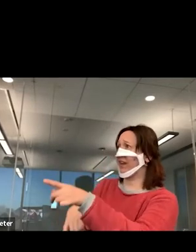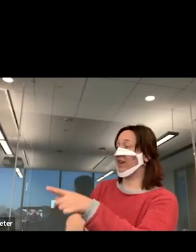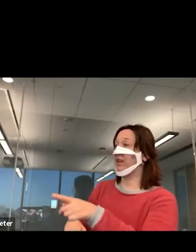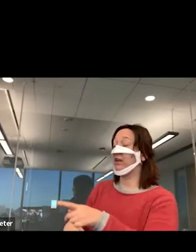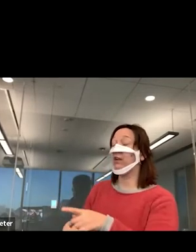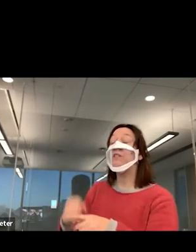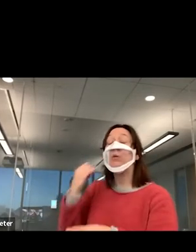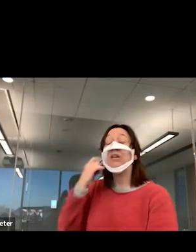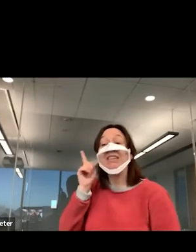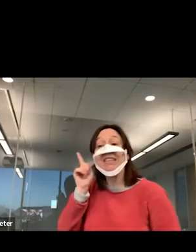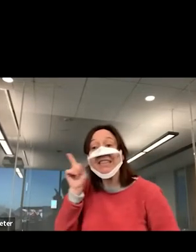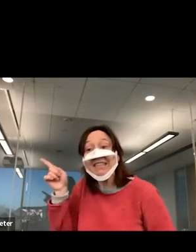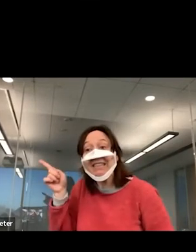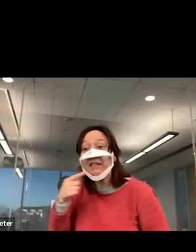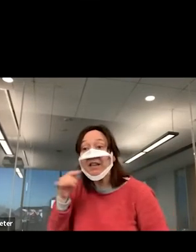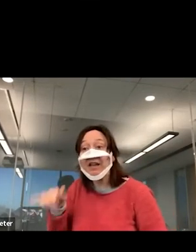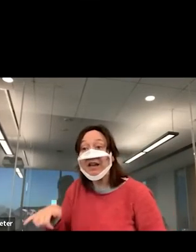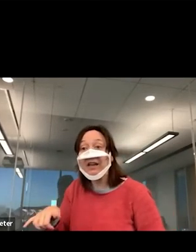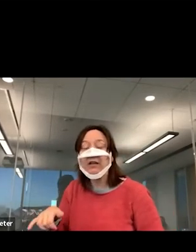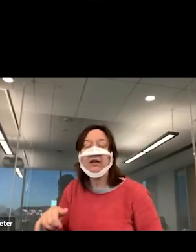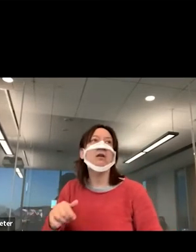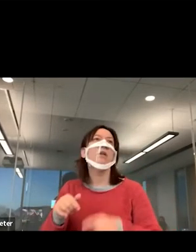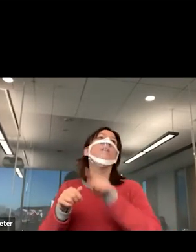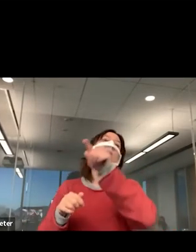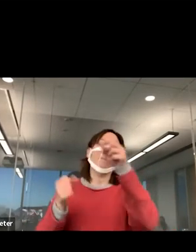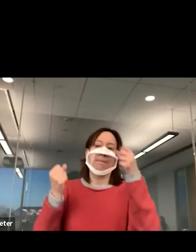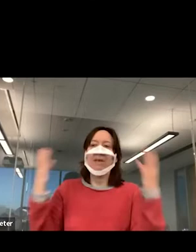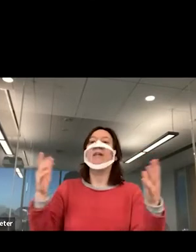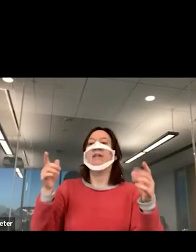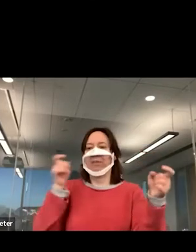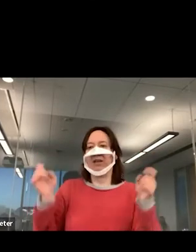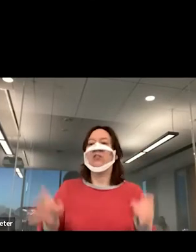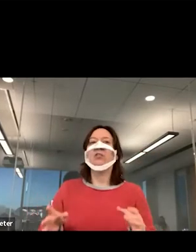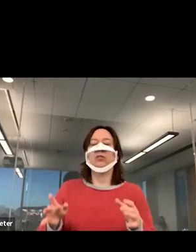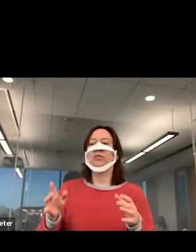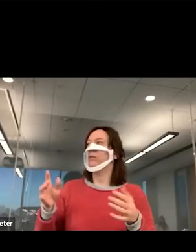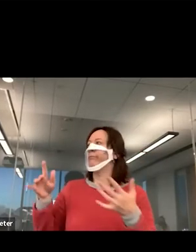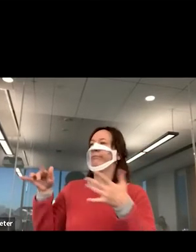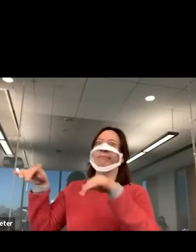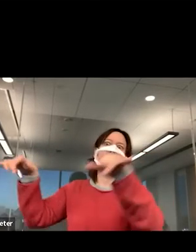the managers are saying them and they're deciding things based on their own personal